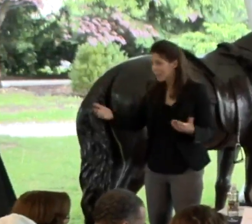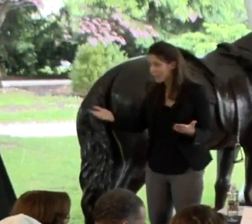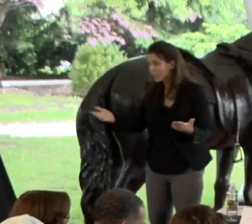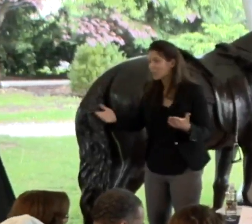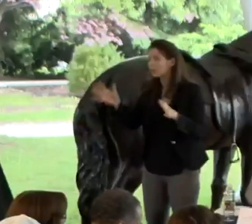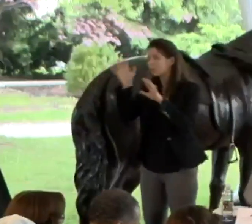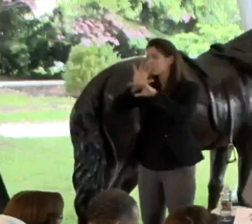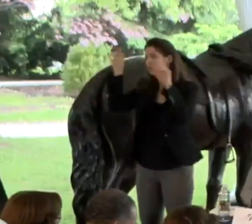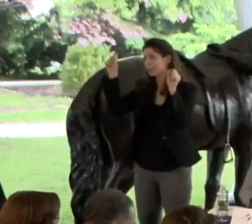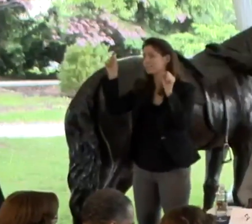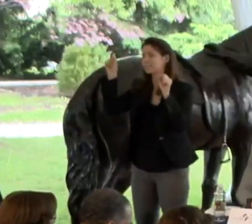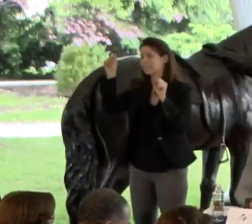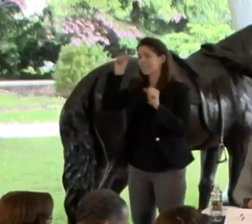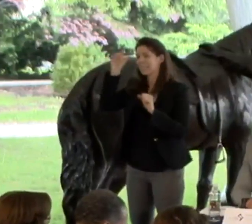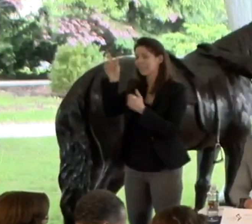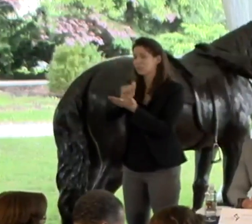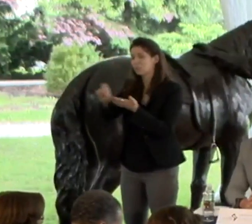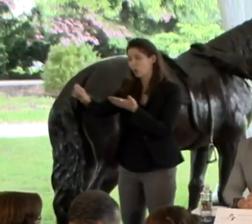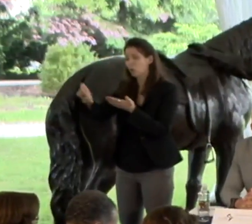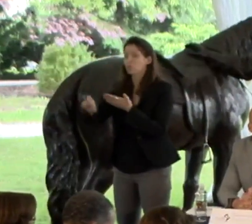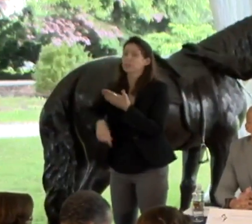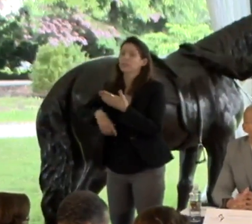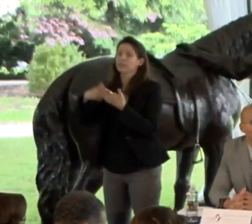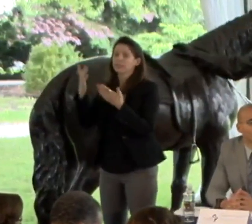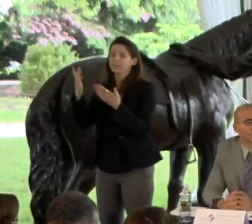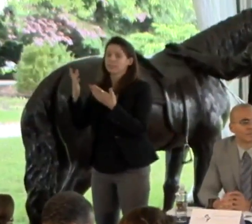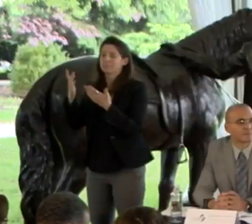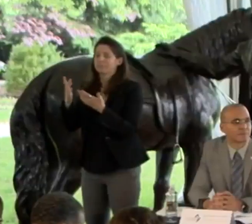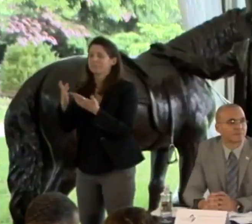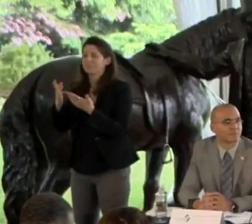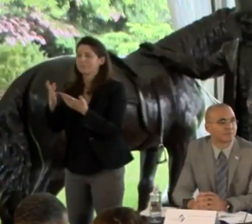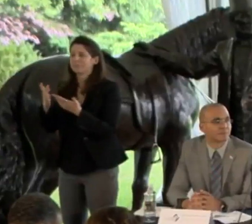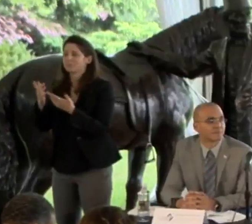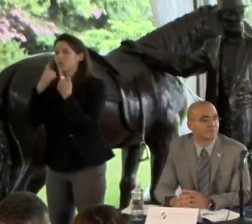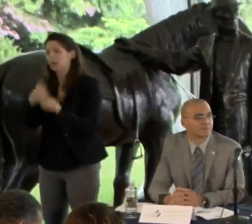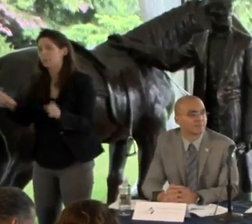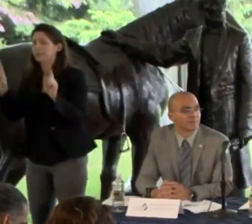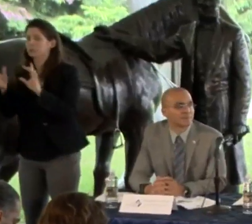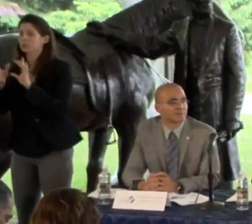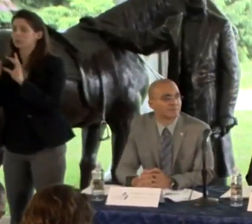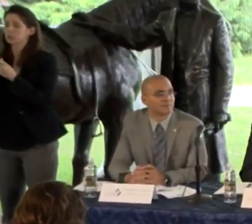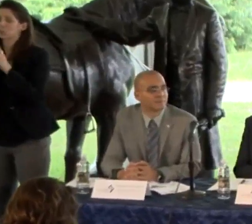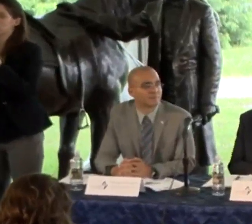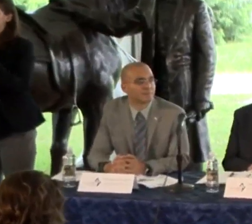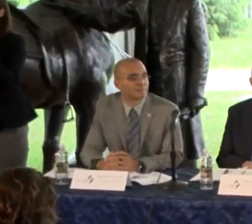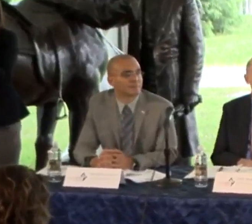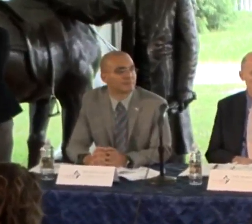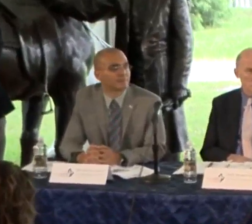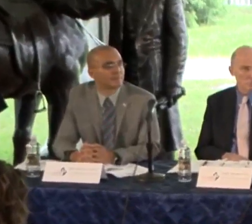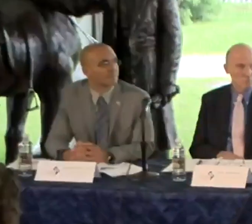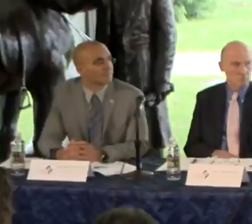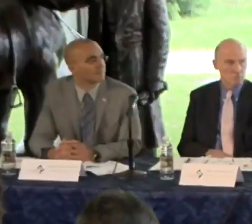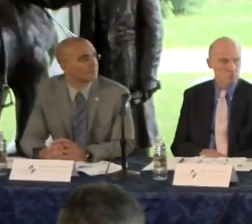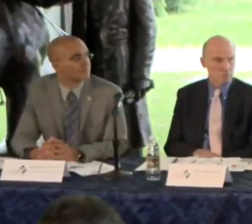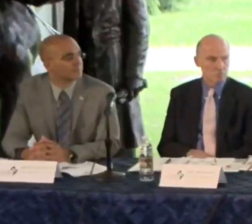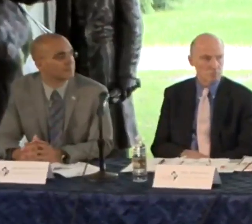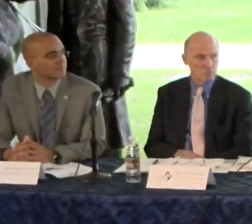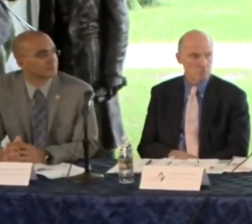SO WE'RE AT LINCOLN'S COTTAGE, AND WE ALL KNOW WHAT HAPPENED H HERE.